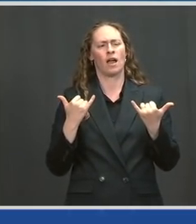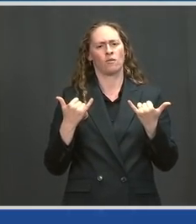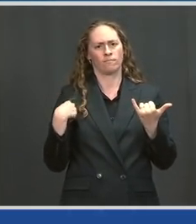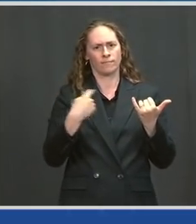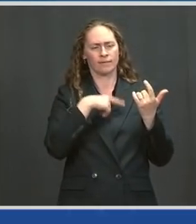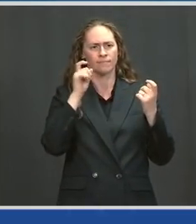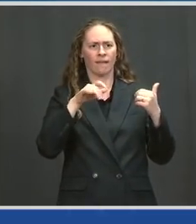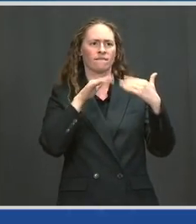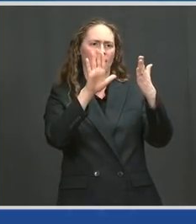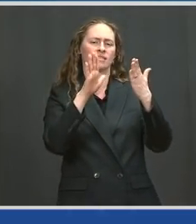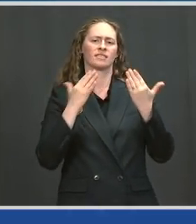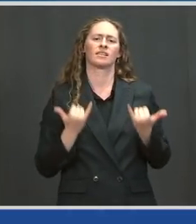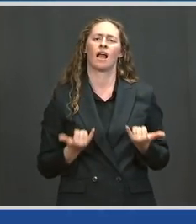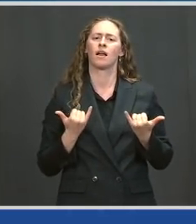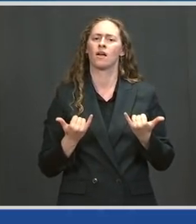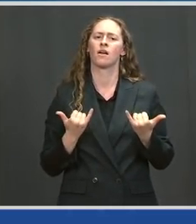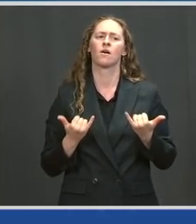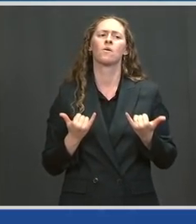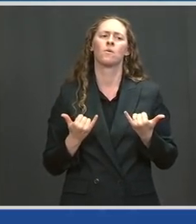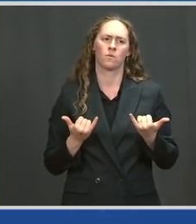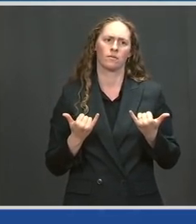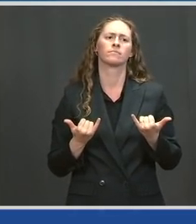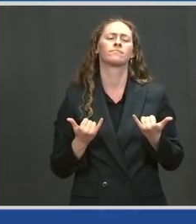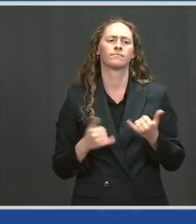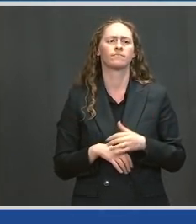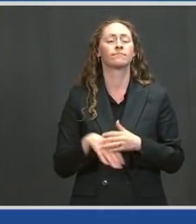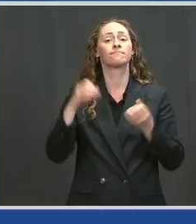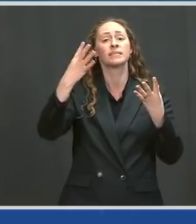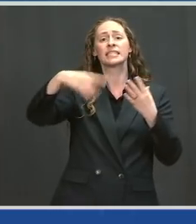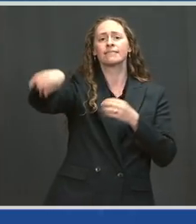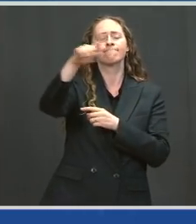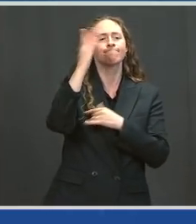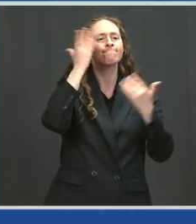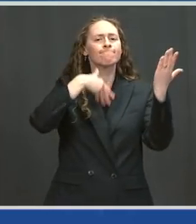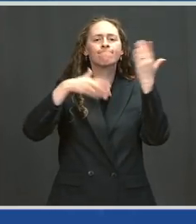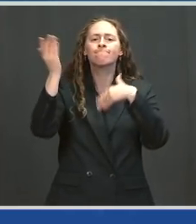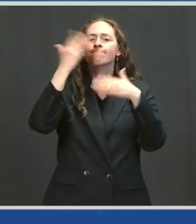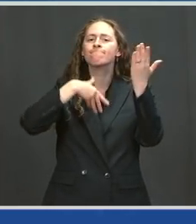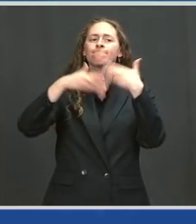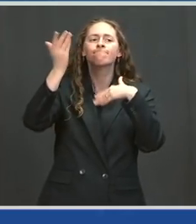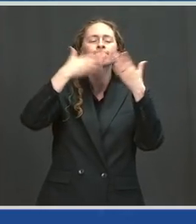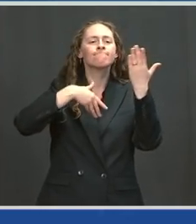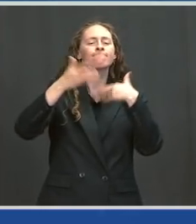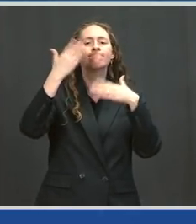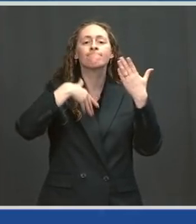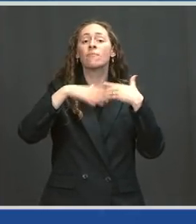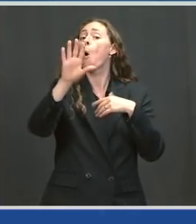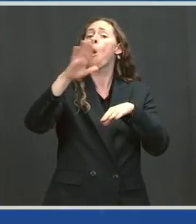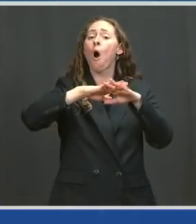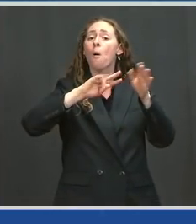What many people hadn't seen before, or simply refused to see, cannot be ignored any longer.